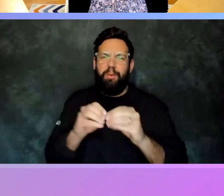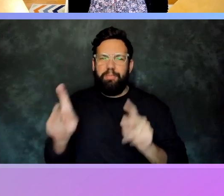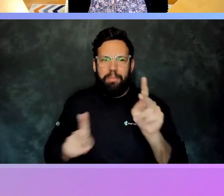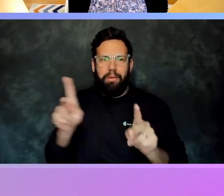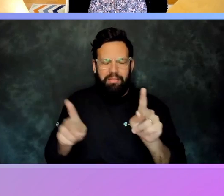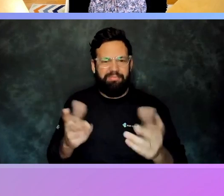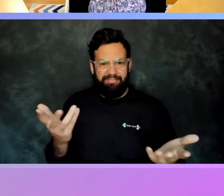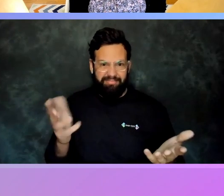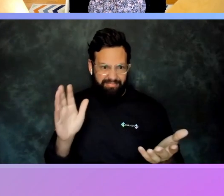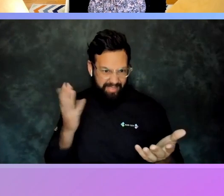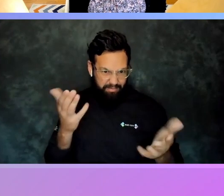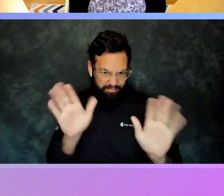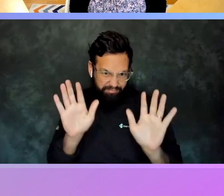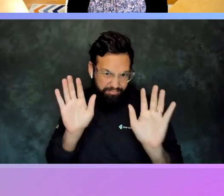some aspect of WCAG. And if you're familiar with